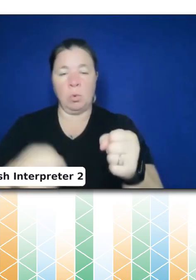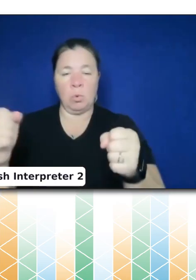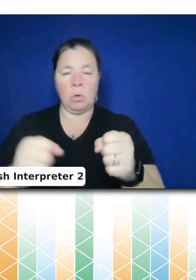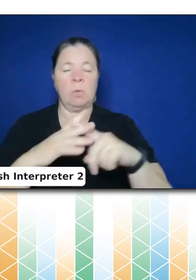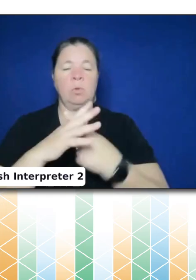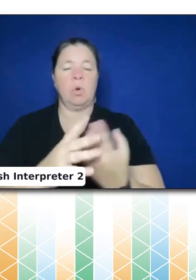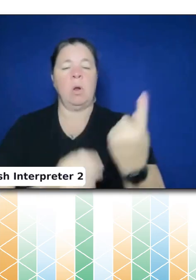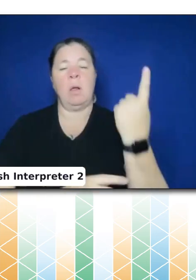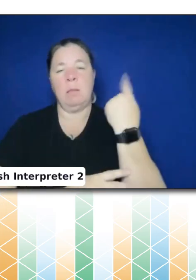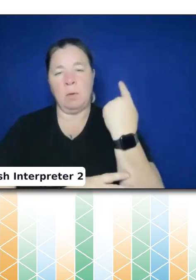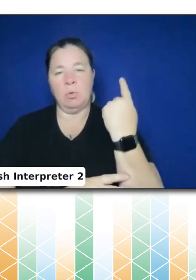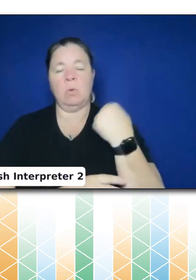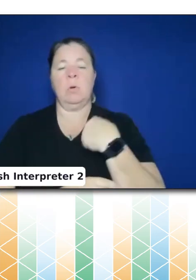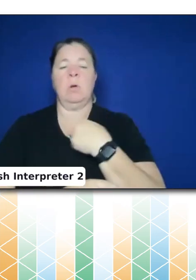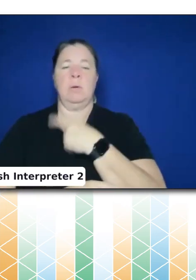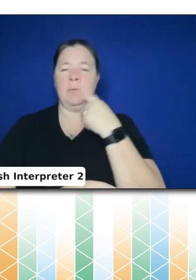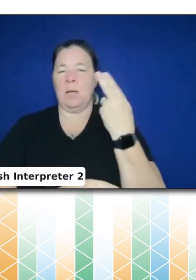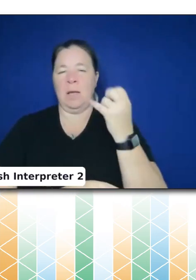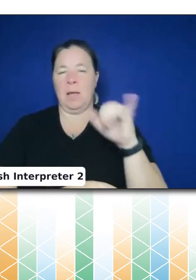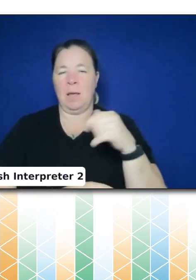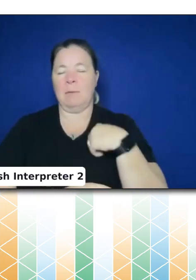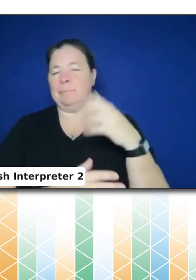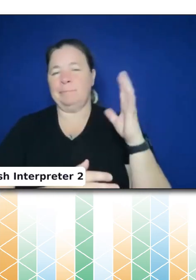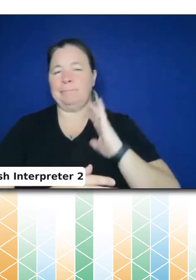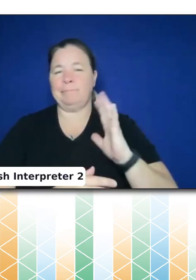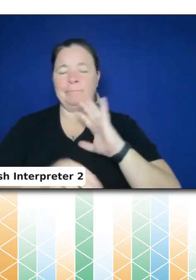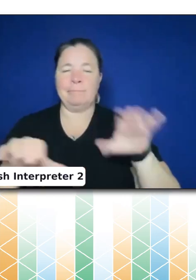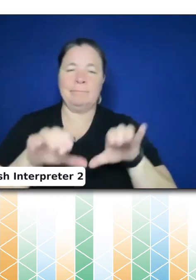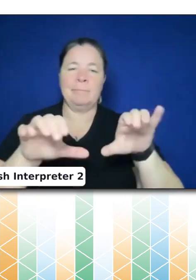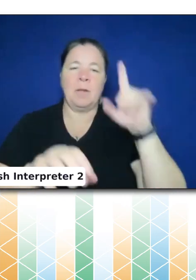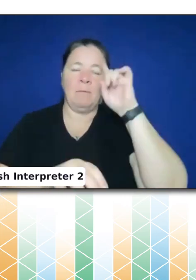With me going, hey, I used to do all of this stuff for the military before.